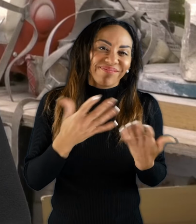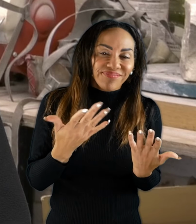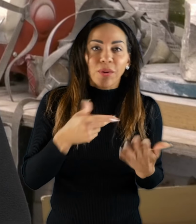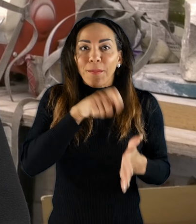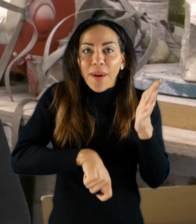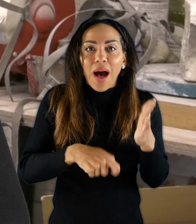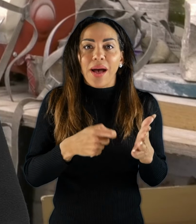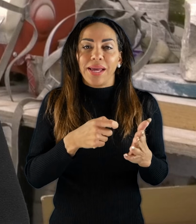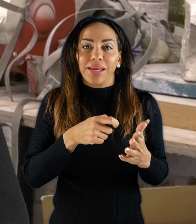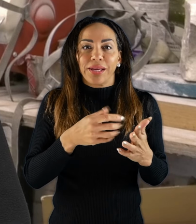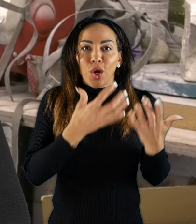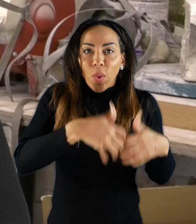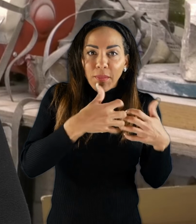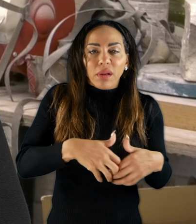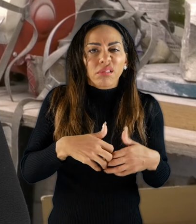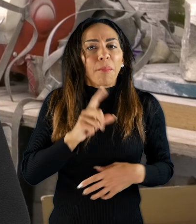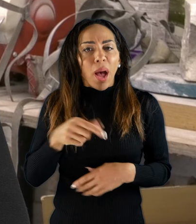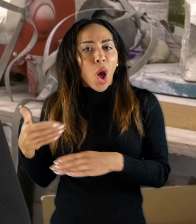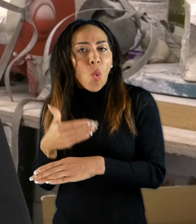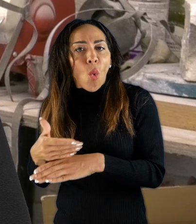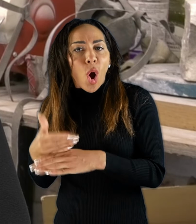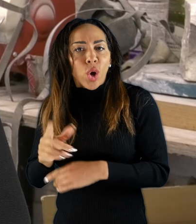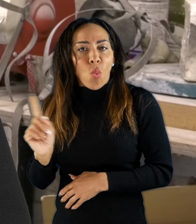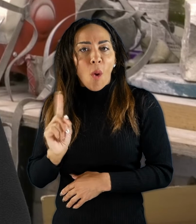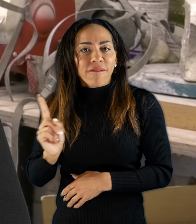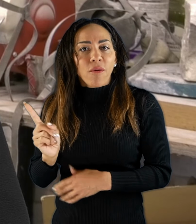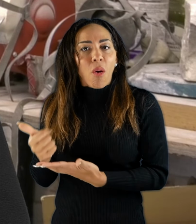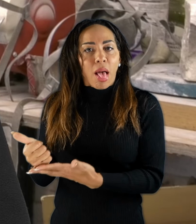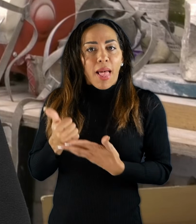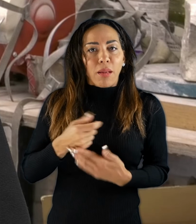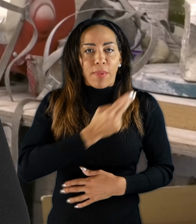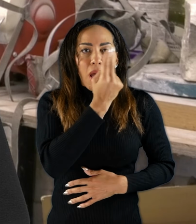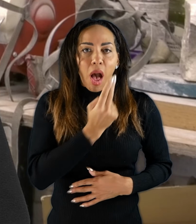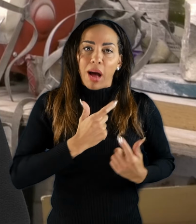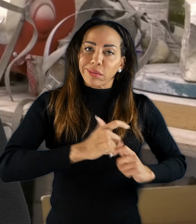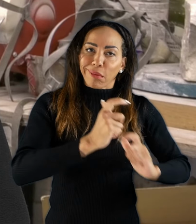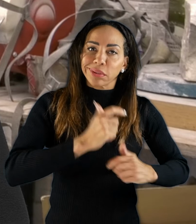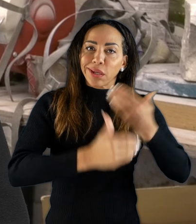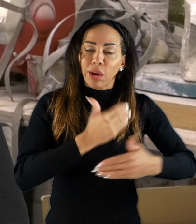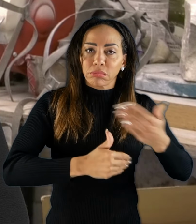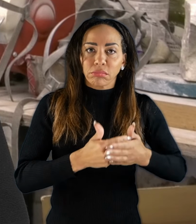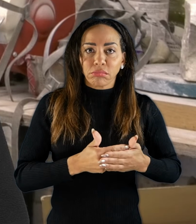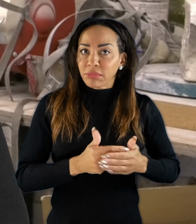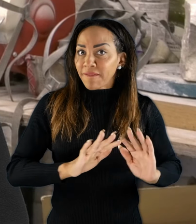fundamentally work so that I can continue being an artist. So I don't know what I'd be if I wasn't